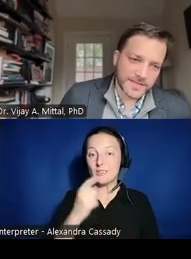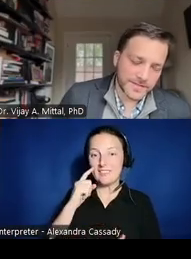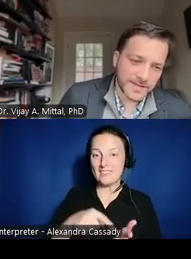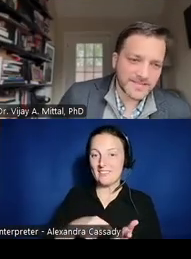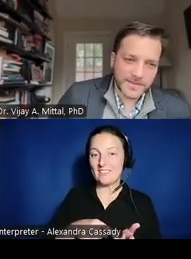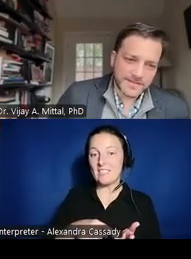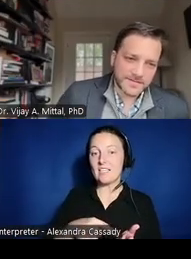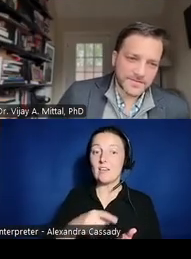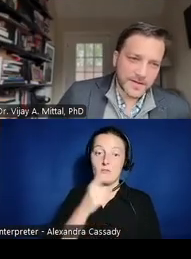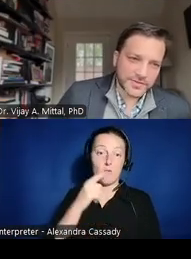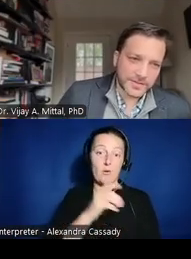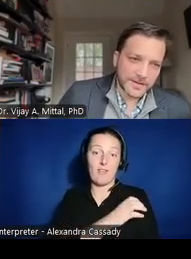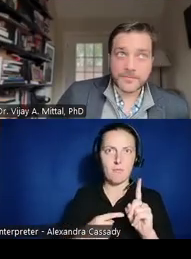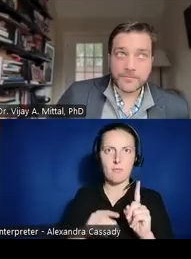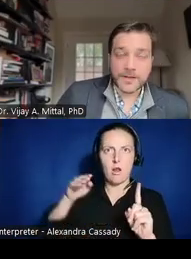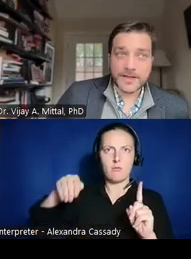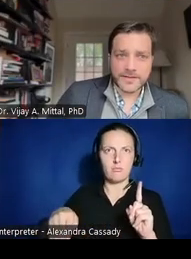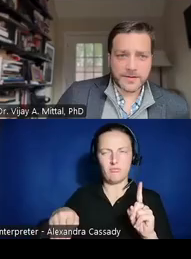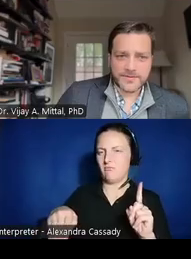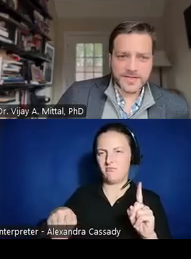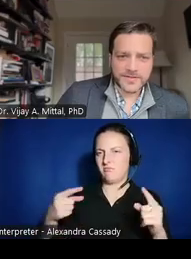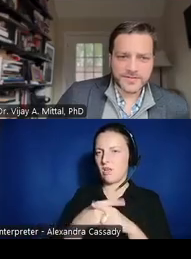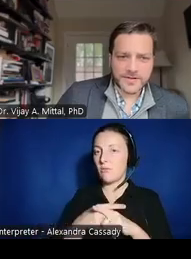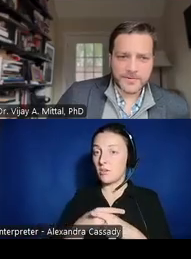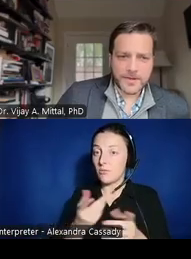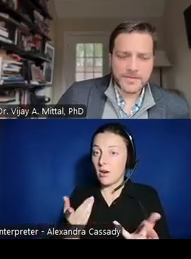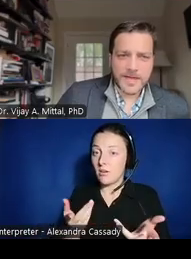stages and that speaks to dysfunction. It really is a conversation stopper that they